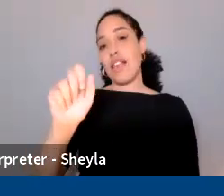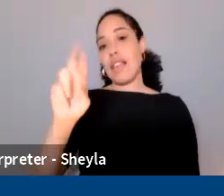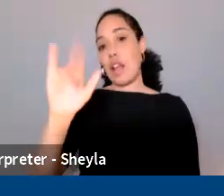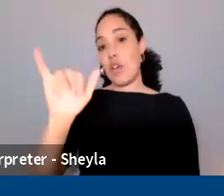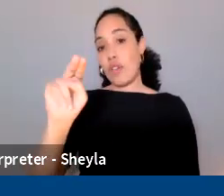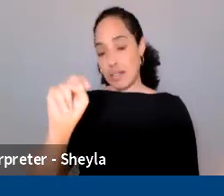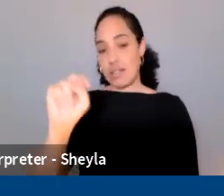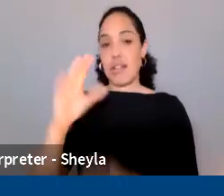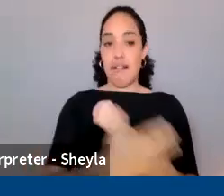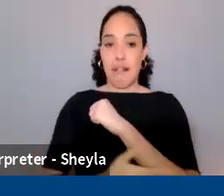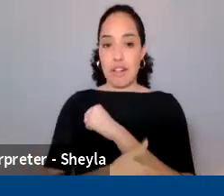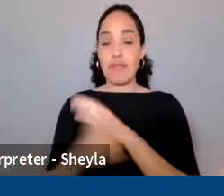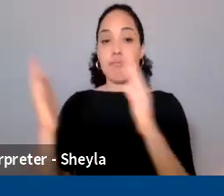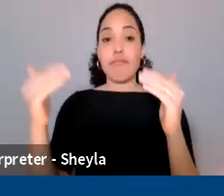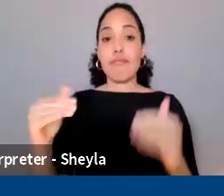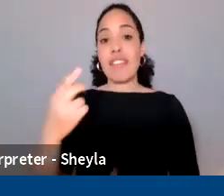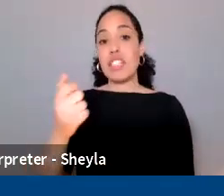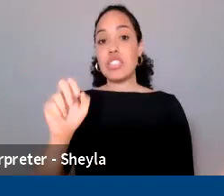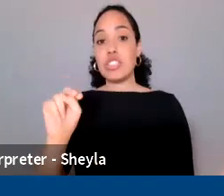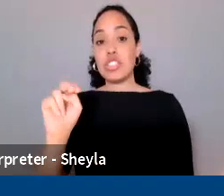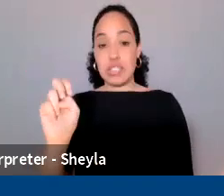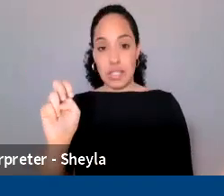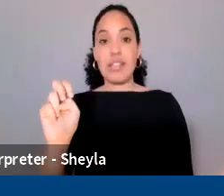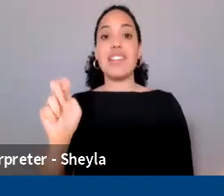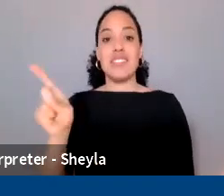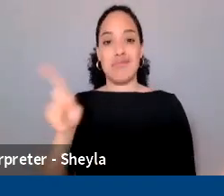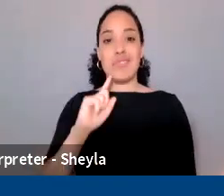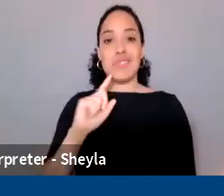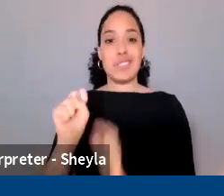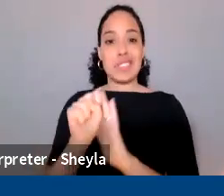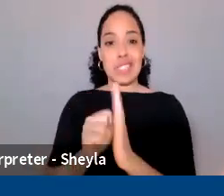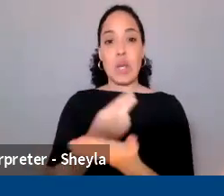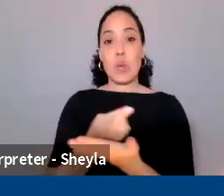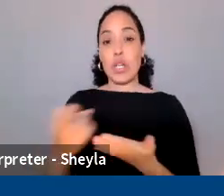Gene Backhouse the state resource conservationist for the Natural Resources Conservation Service